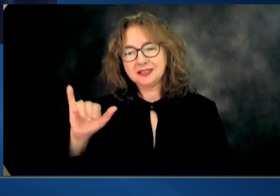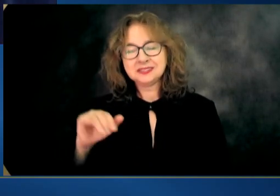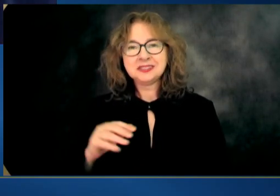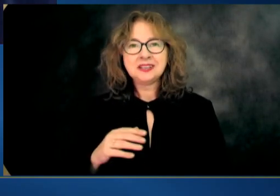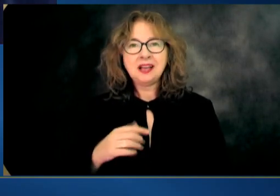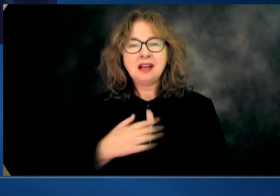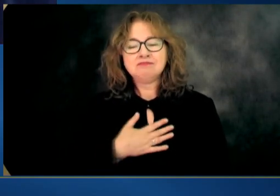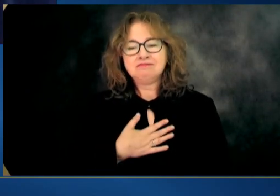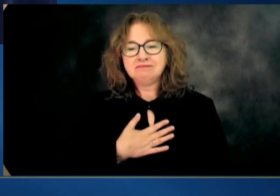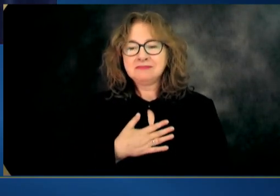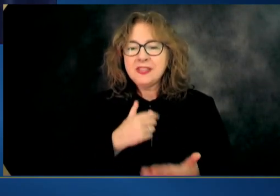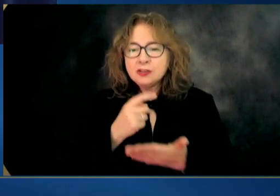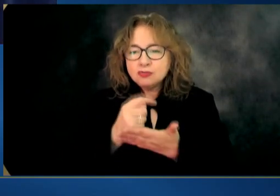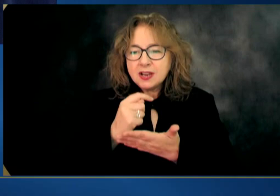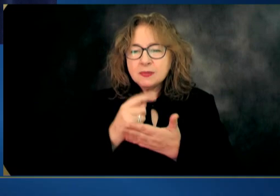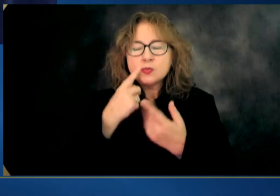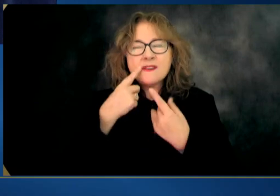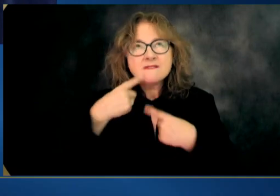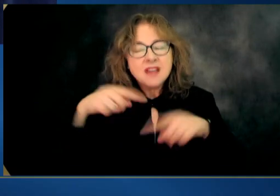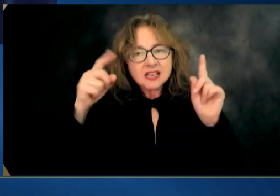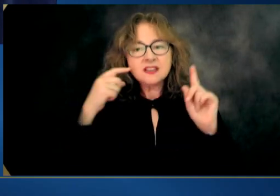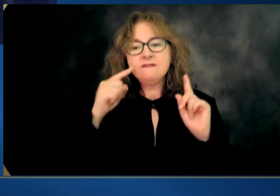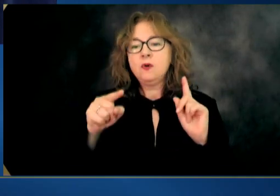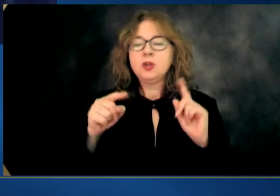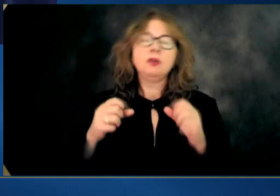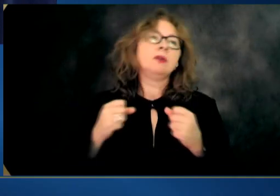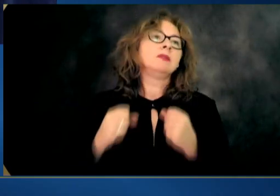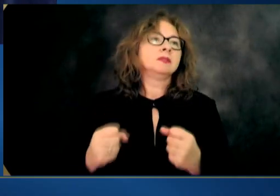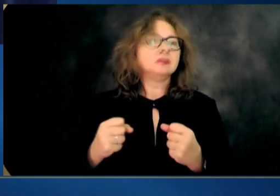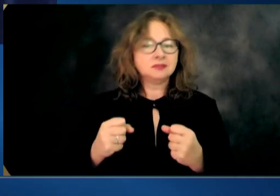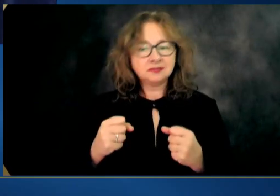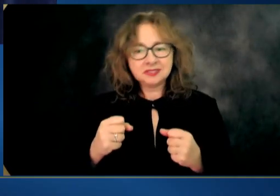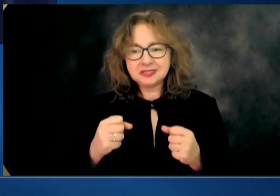treatments were effective for you. It sounds like it was life changing. And --